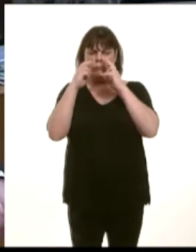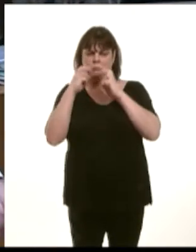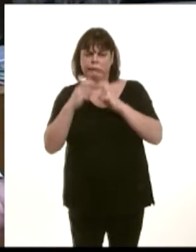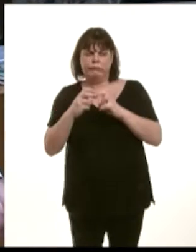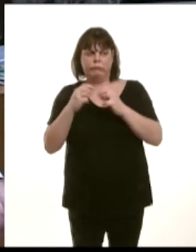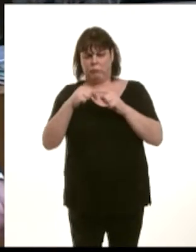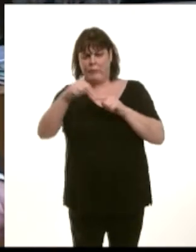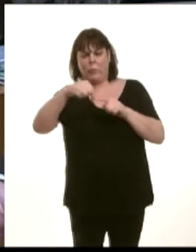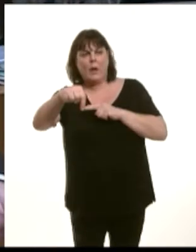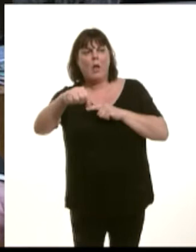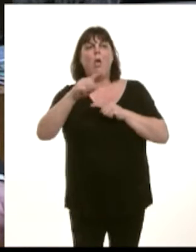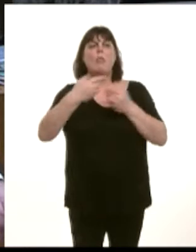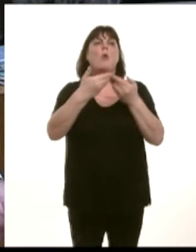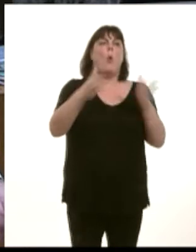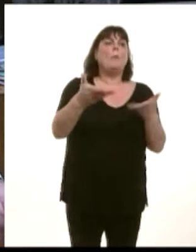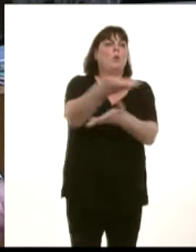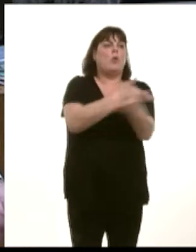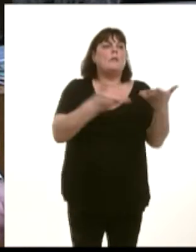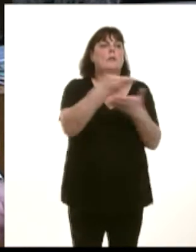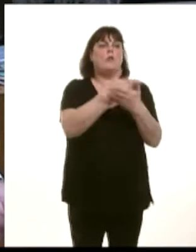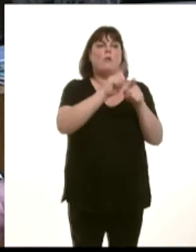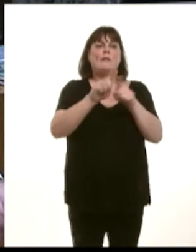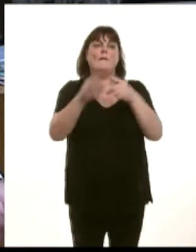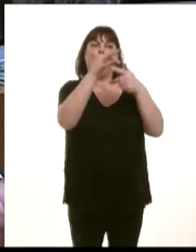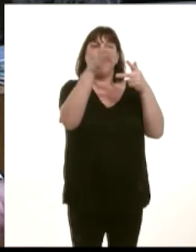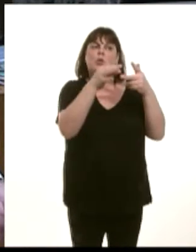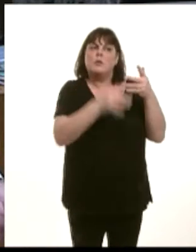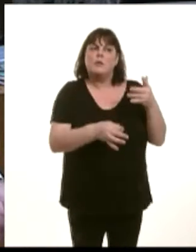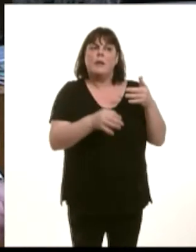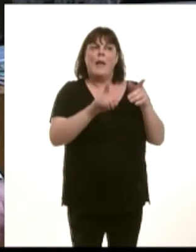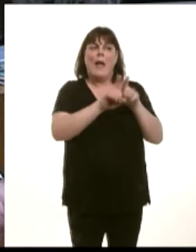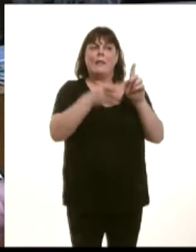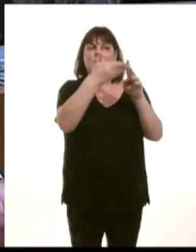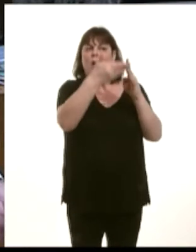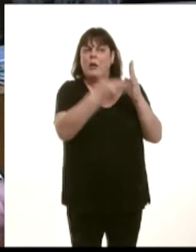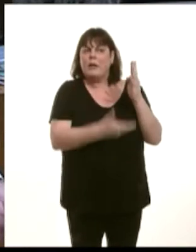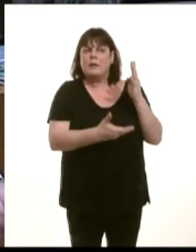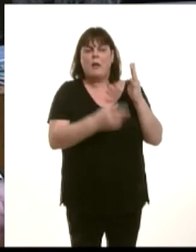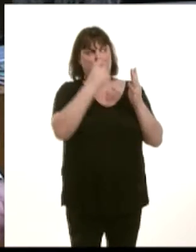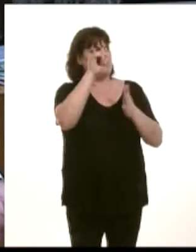There will then be a consultation on the new options; the target is for that to start in March.